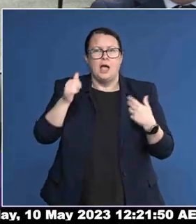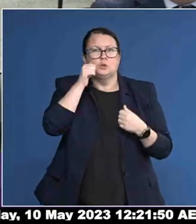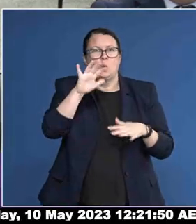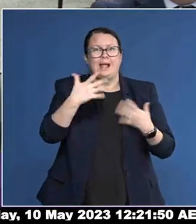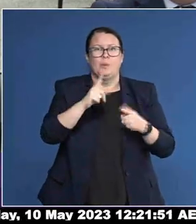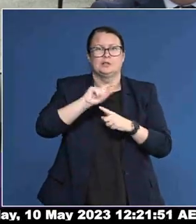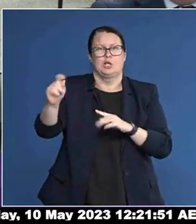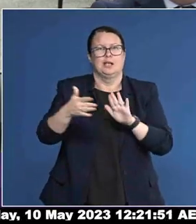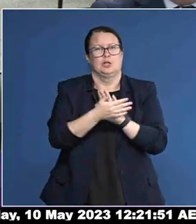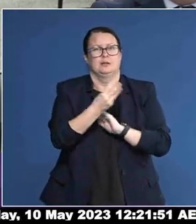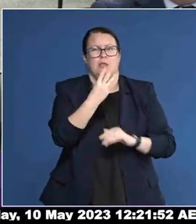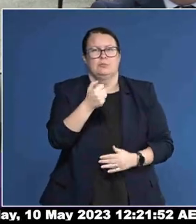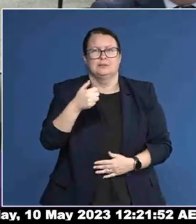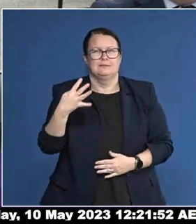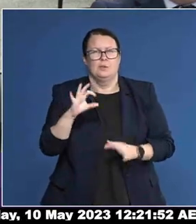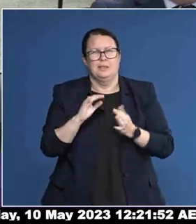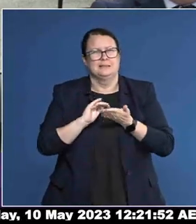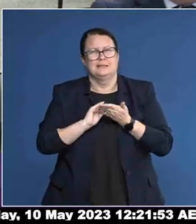respect, it's not helpful and it's quite unfair to this witness.